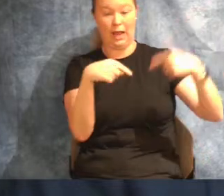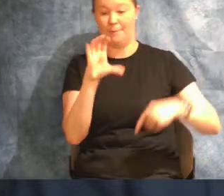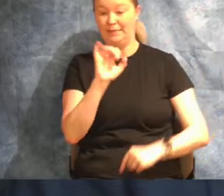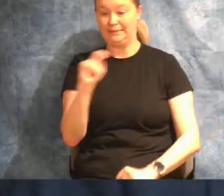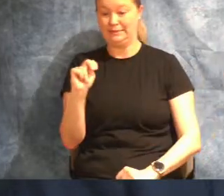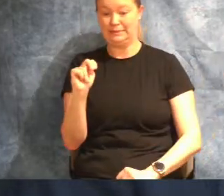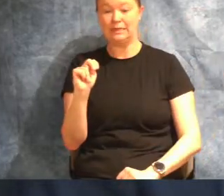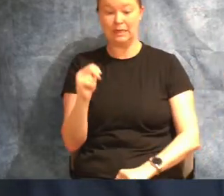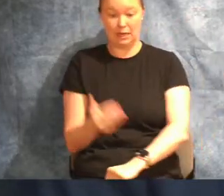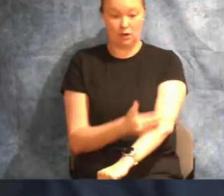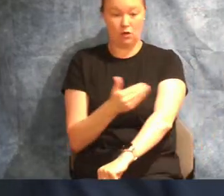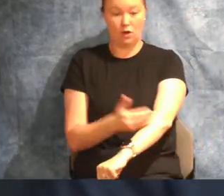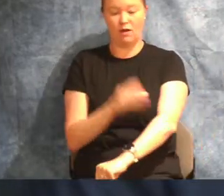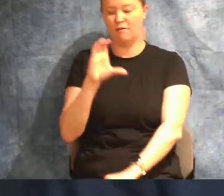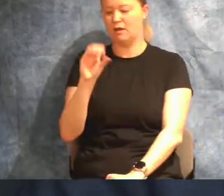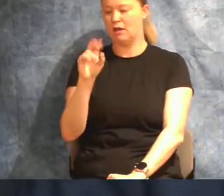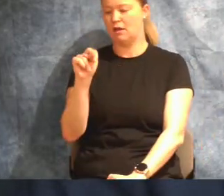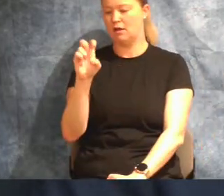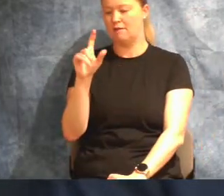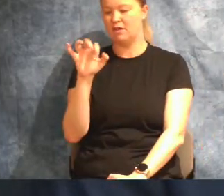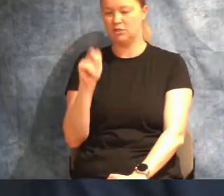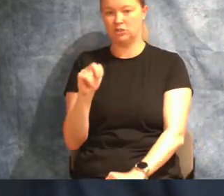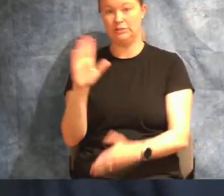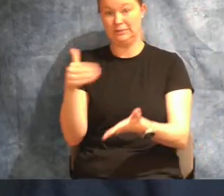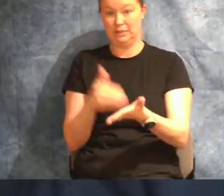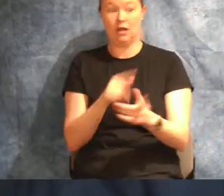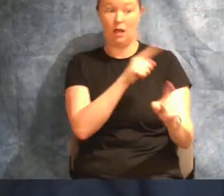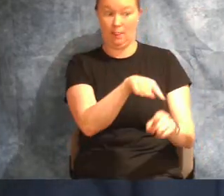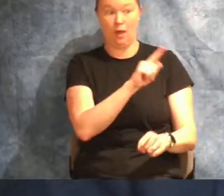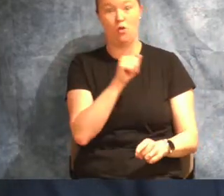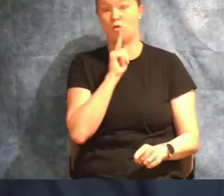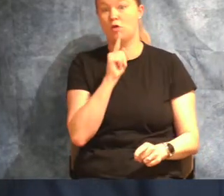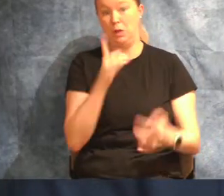renovated convention center. They're very excited about coming to Cincinnati. Some of the folks